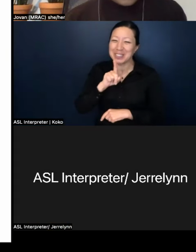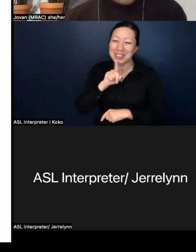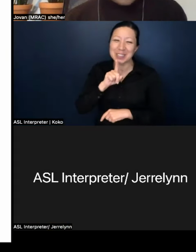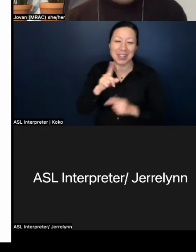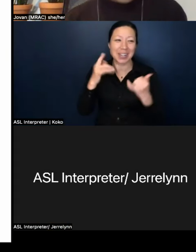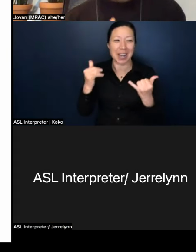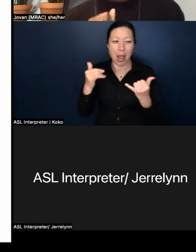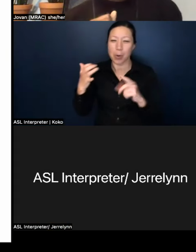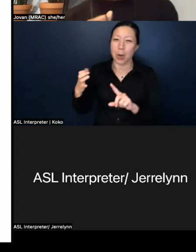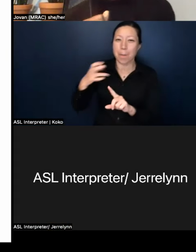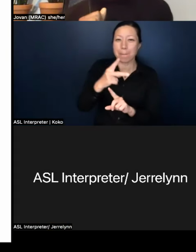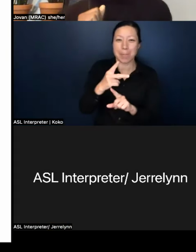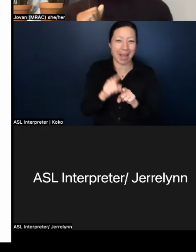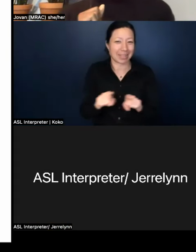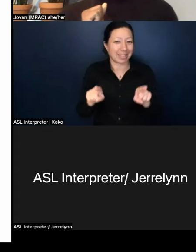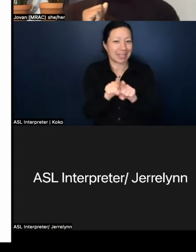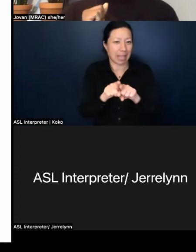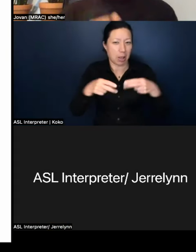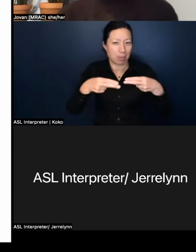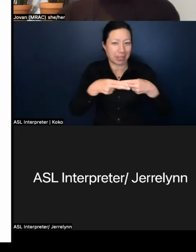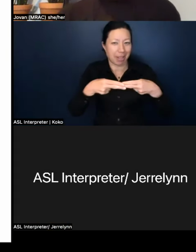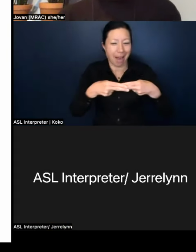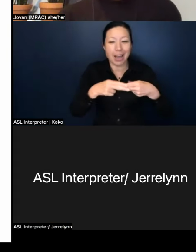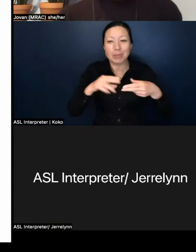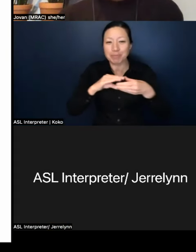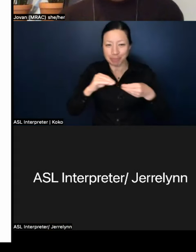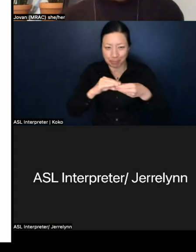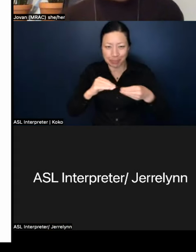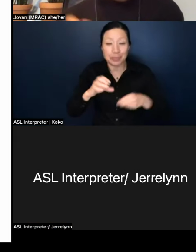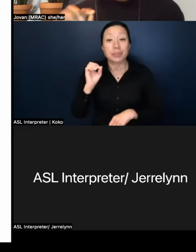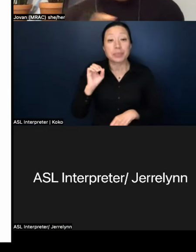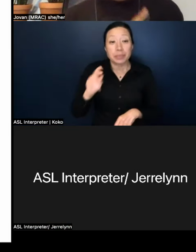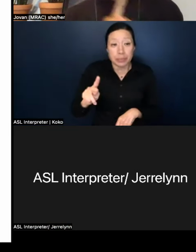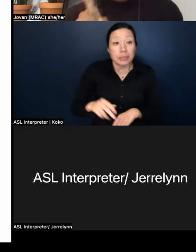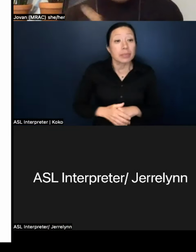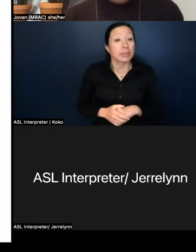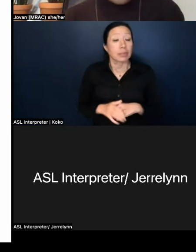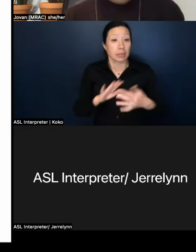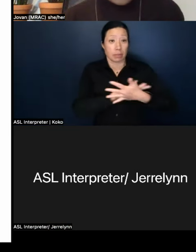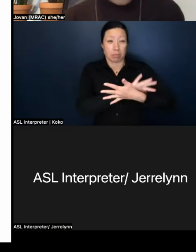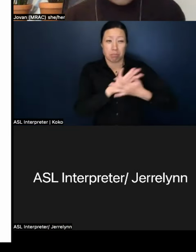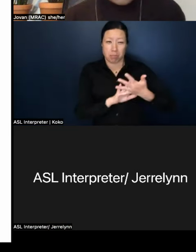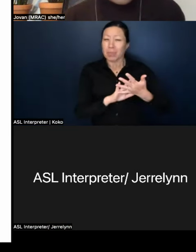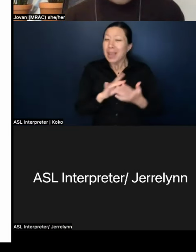Oops, nope, that's it, okay, great. So, as I mentioned in one of these,